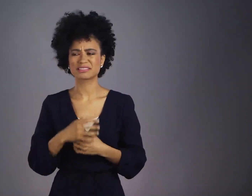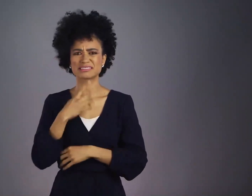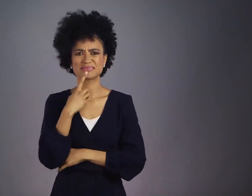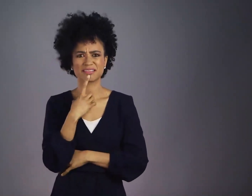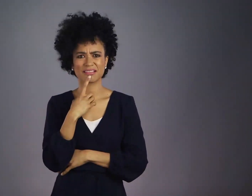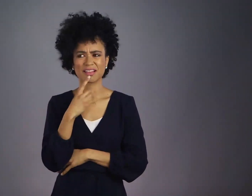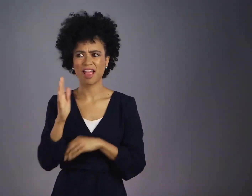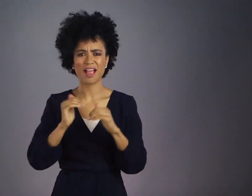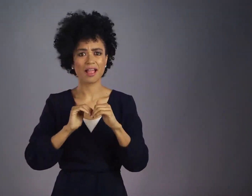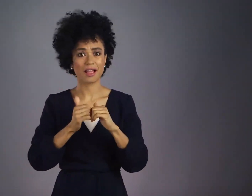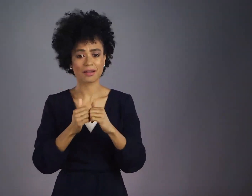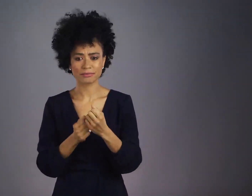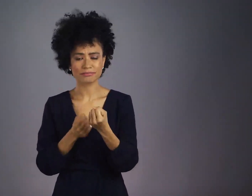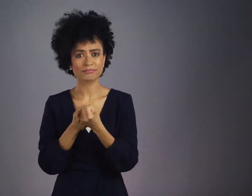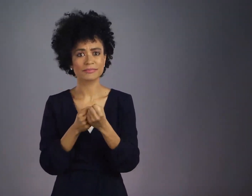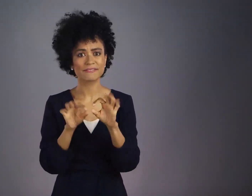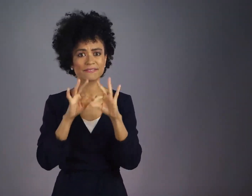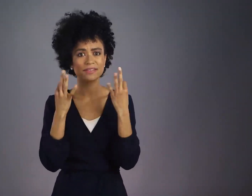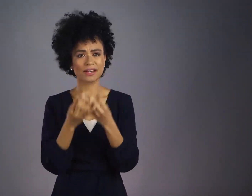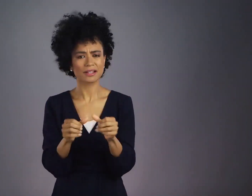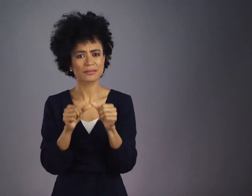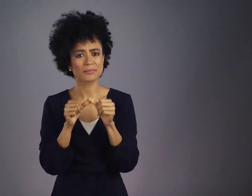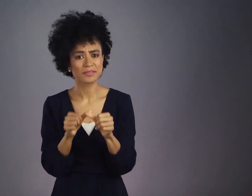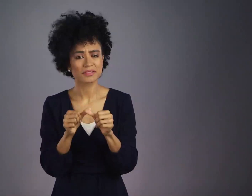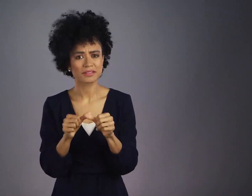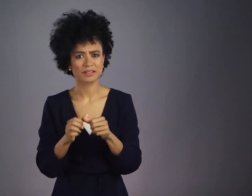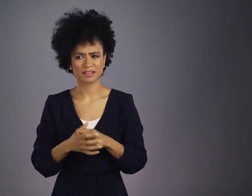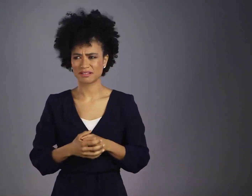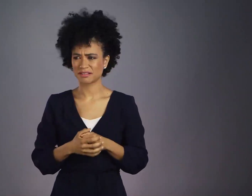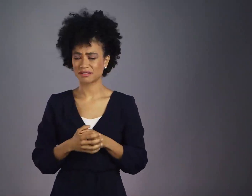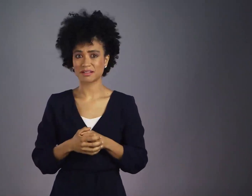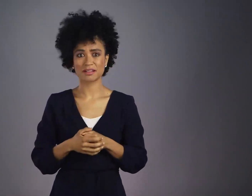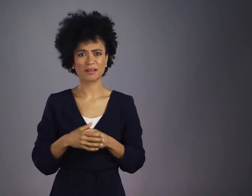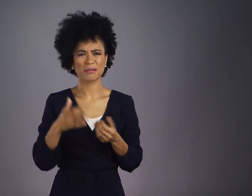What right had he to involve those dependent upon him?